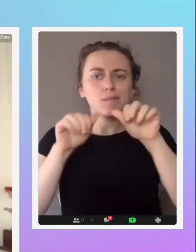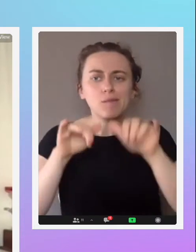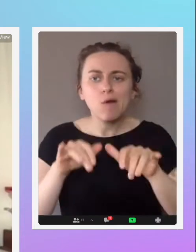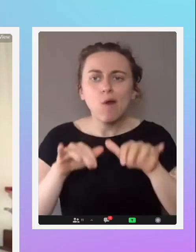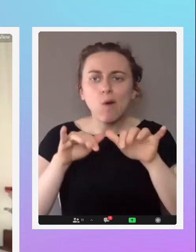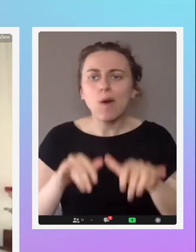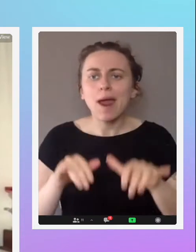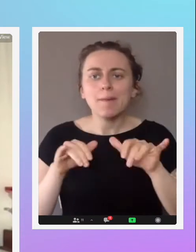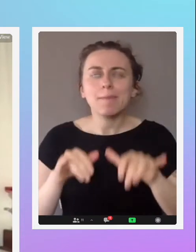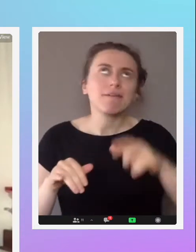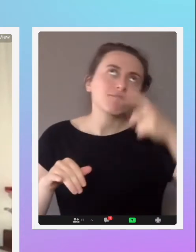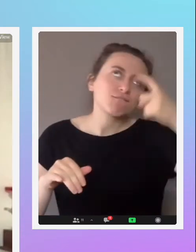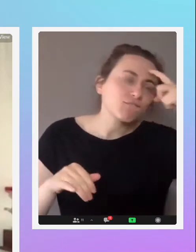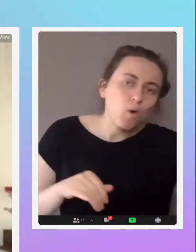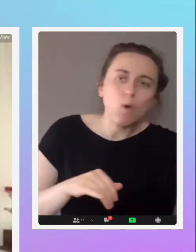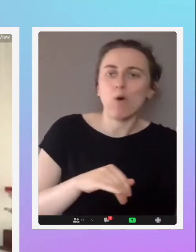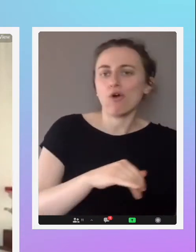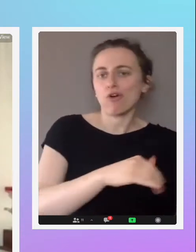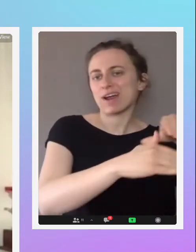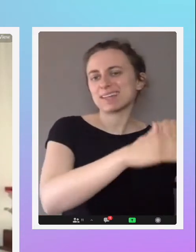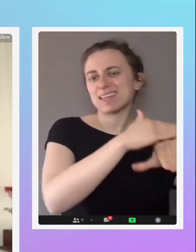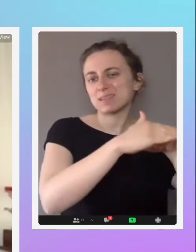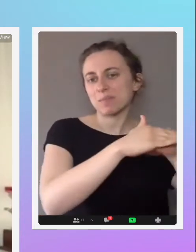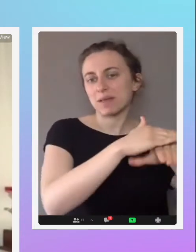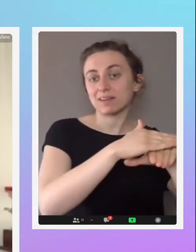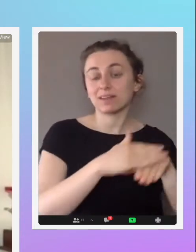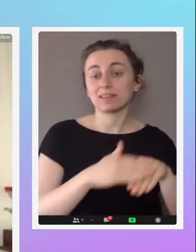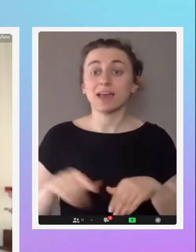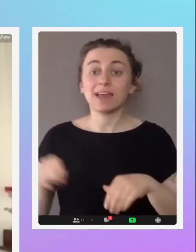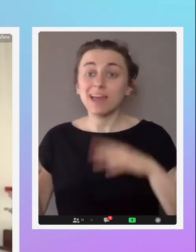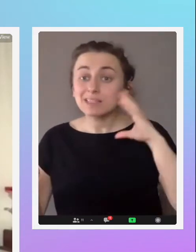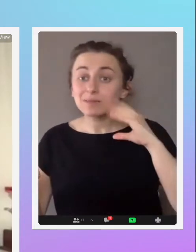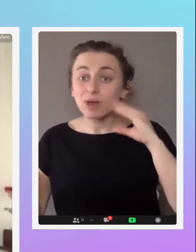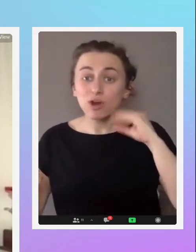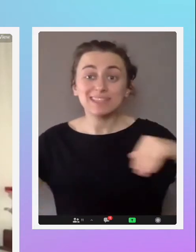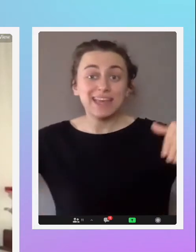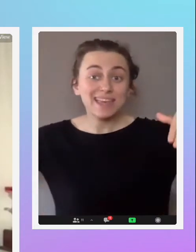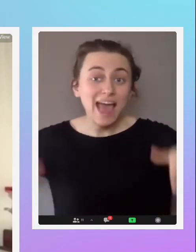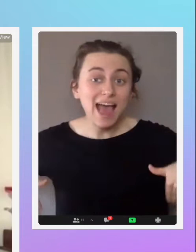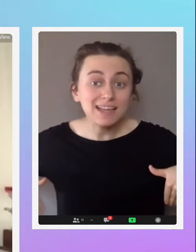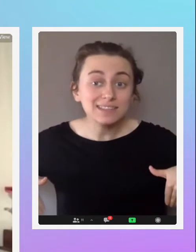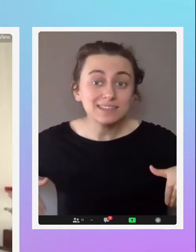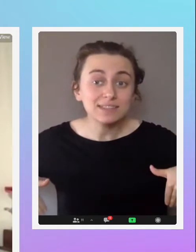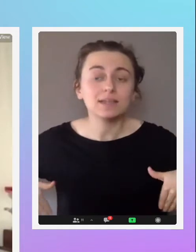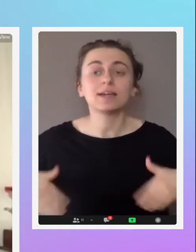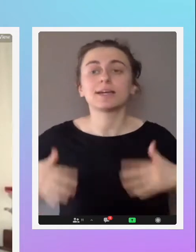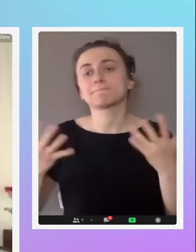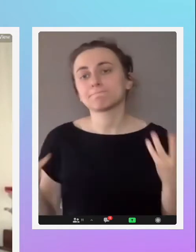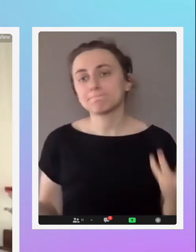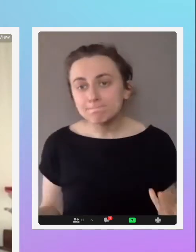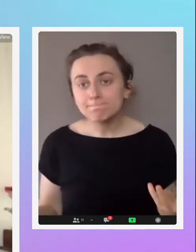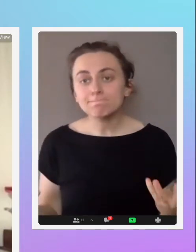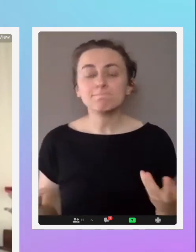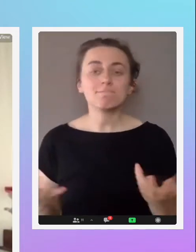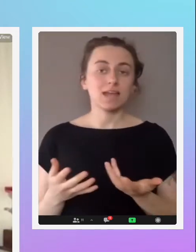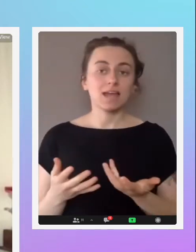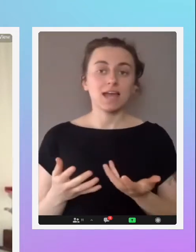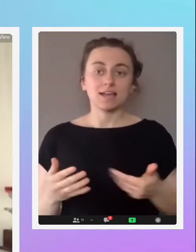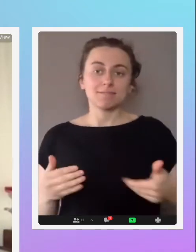And in the absence of experience there is very little on which to base intuition.